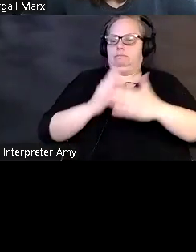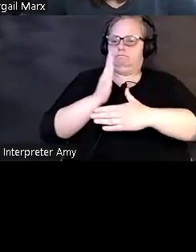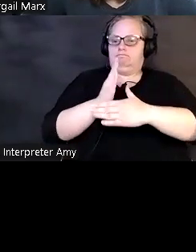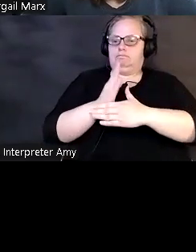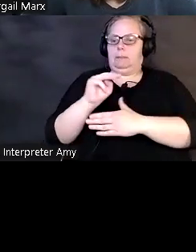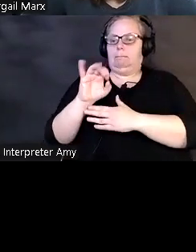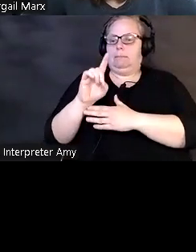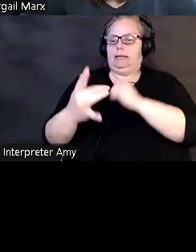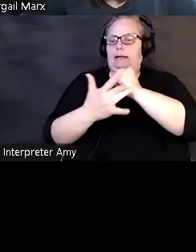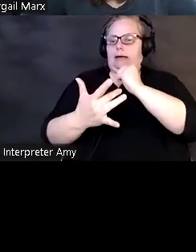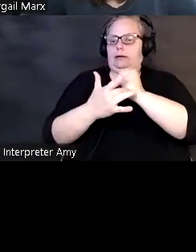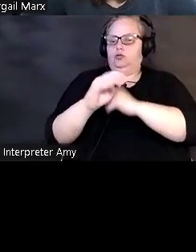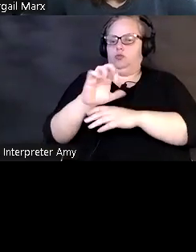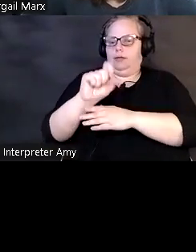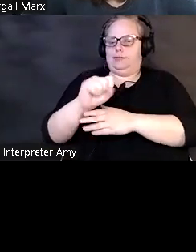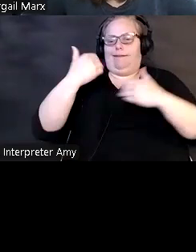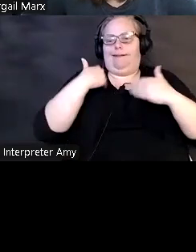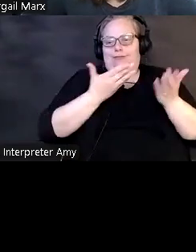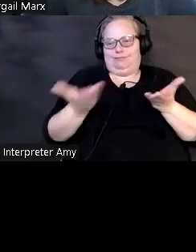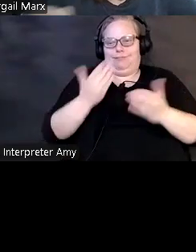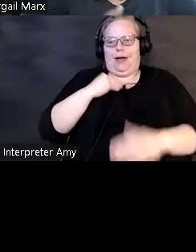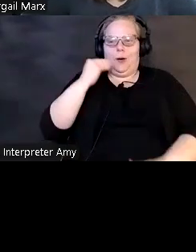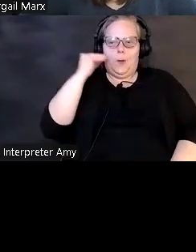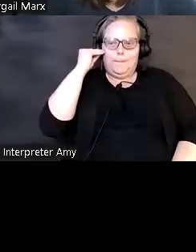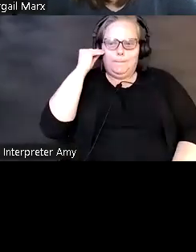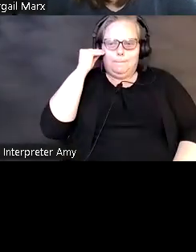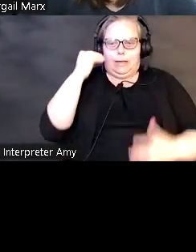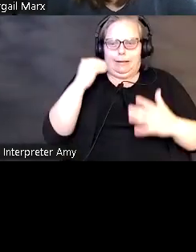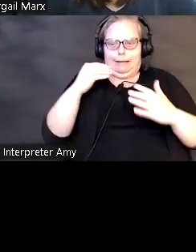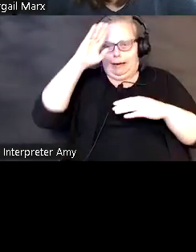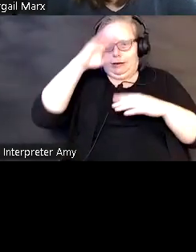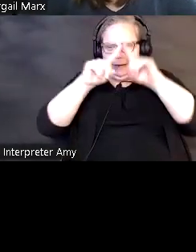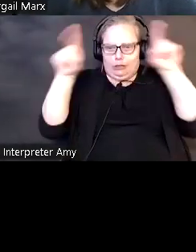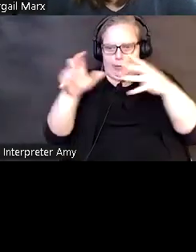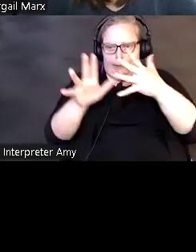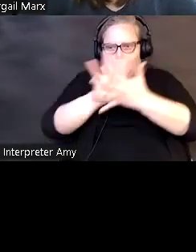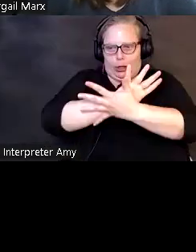I've got a couple of these at my house. I know my screen is blurred, you can kind of see.